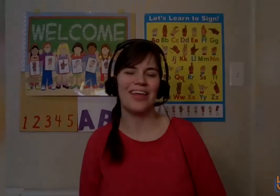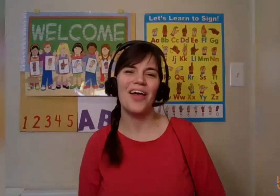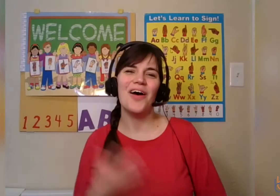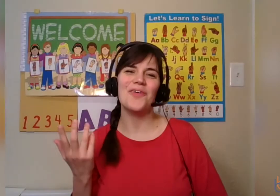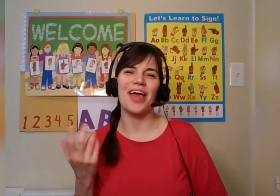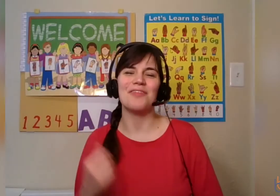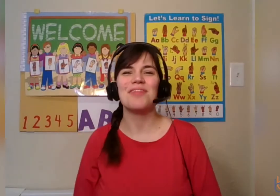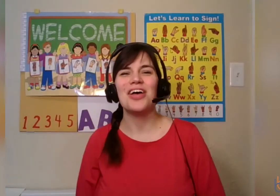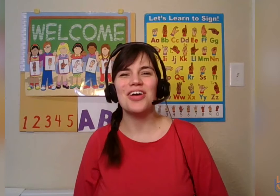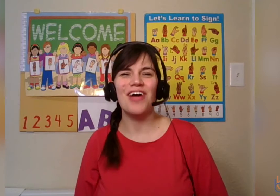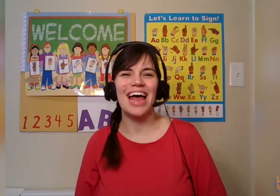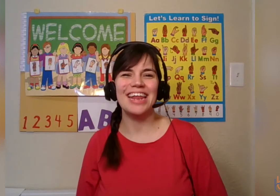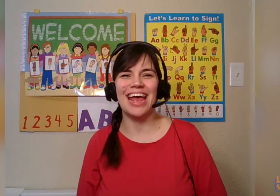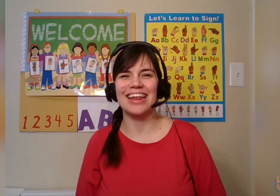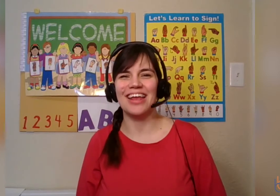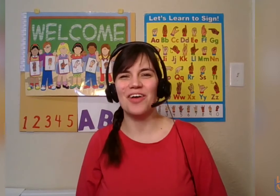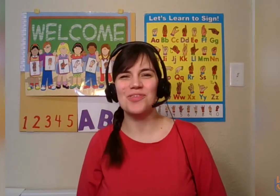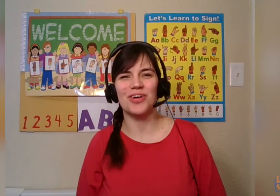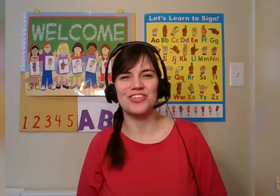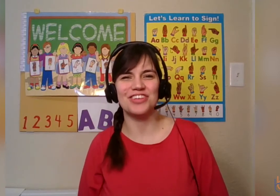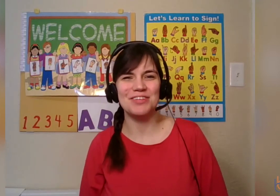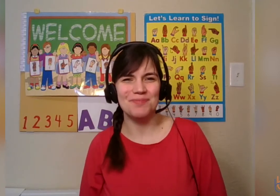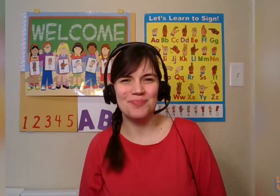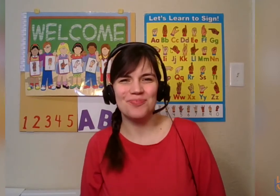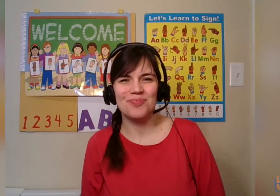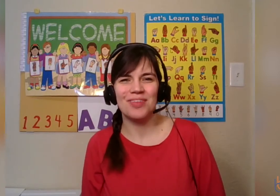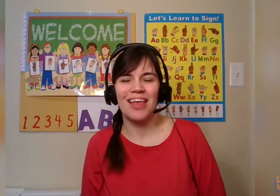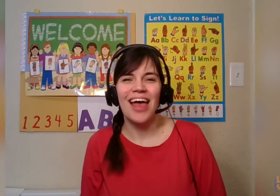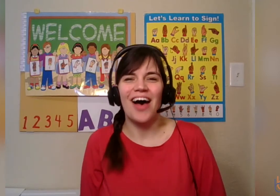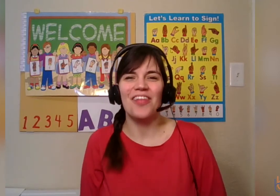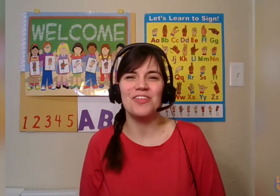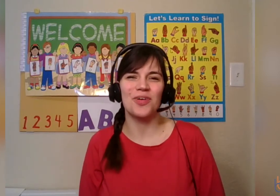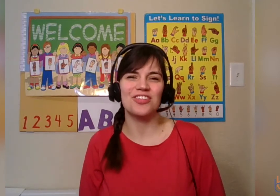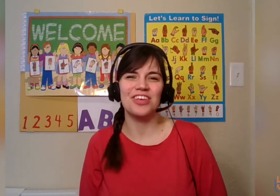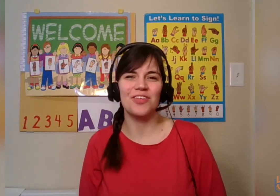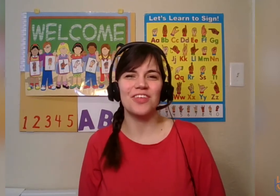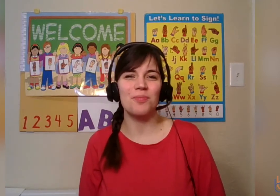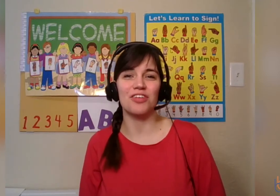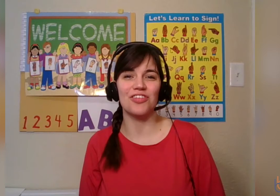Okay, go ahead and get out your worksheet. On this worksheet, you'll see a picture